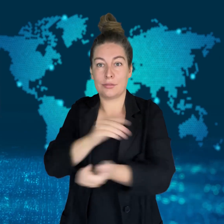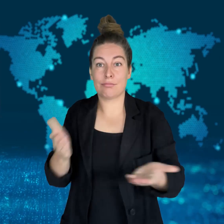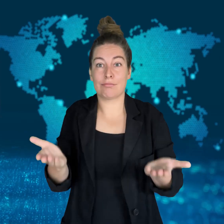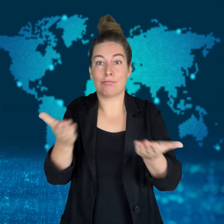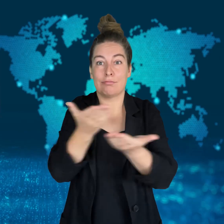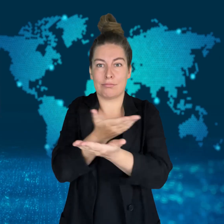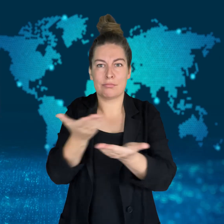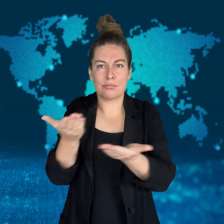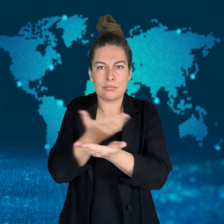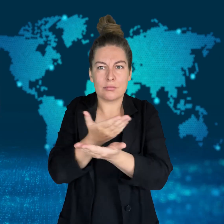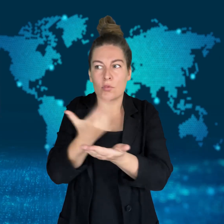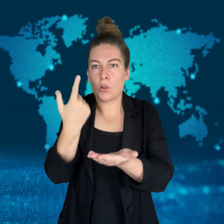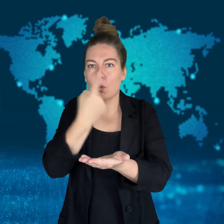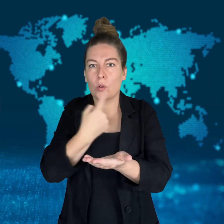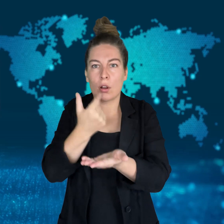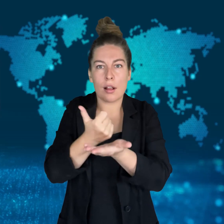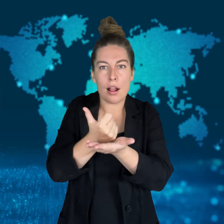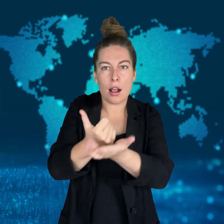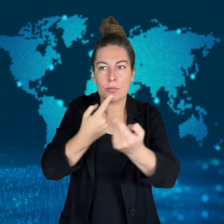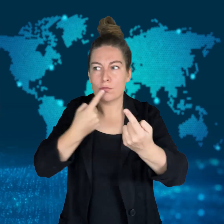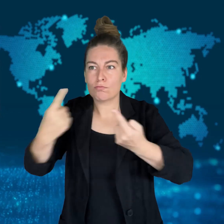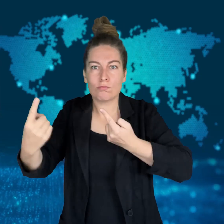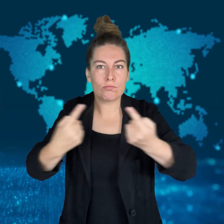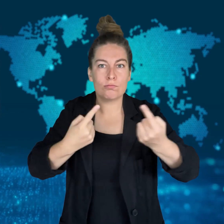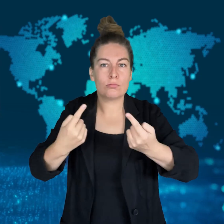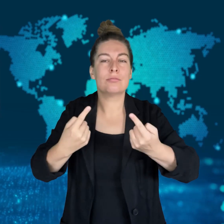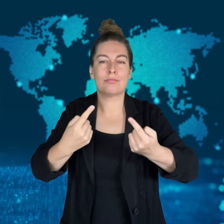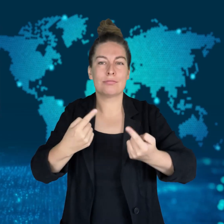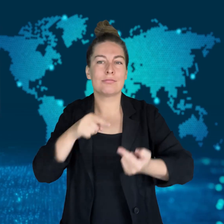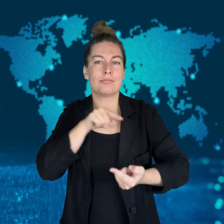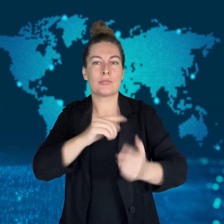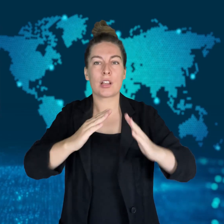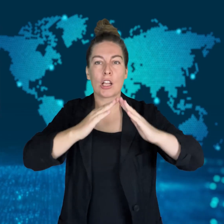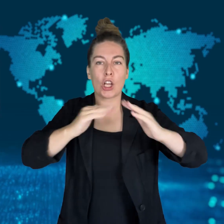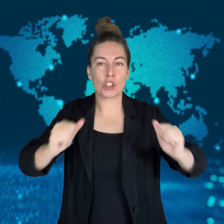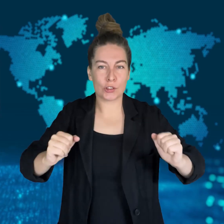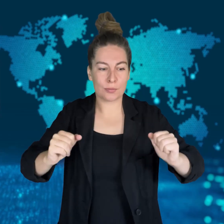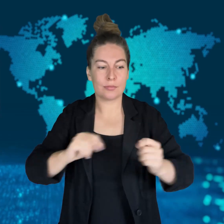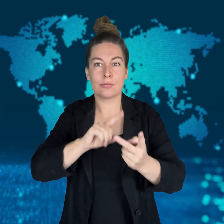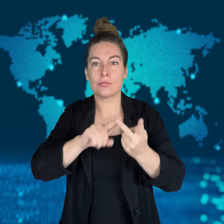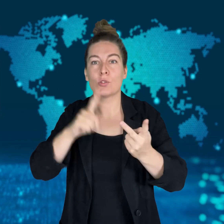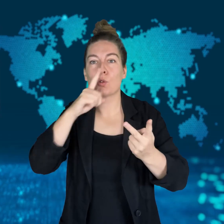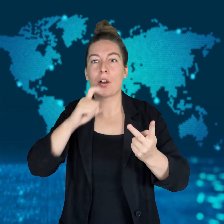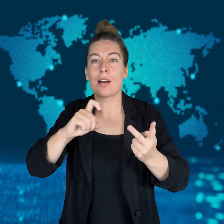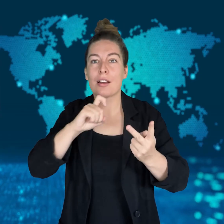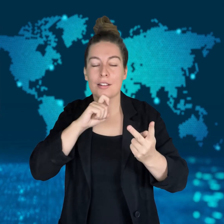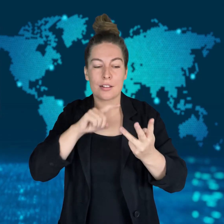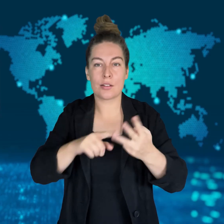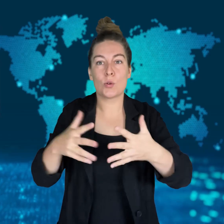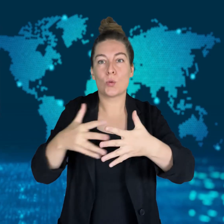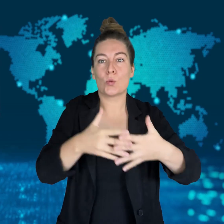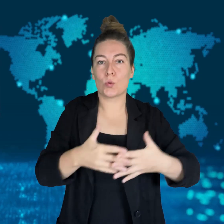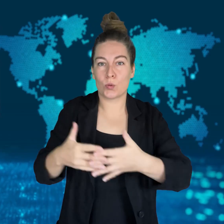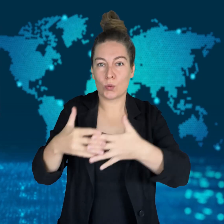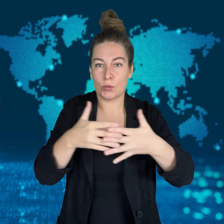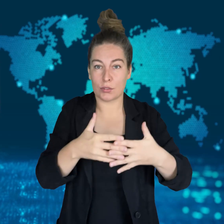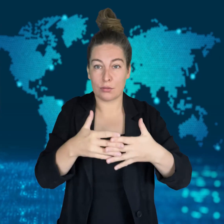In all, Hamas is to release at least 50 of its hostages